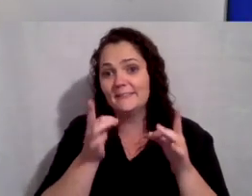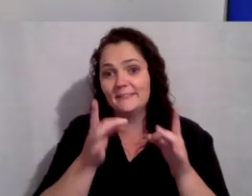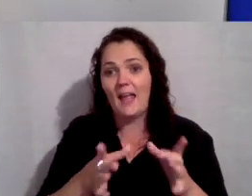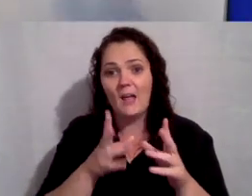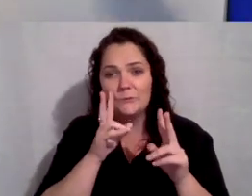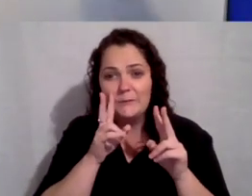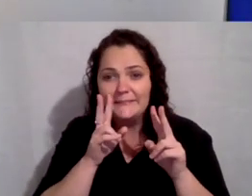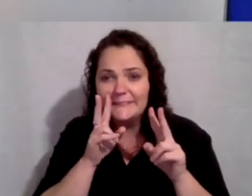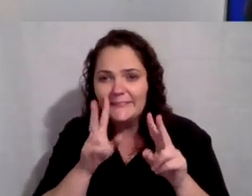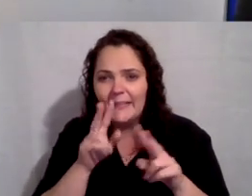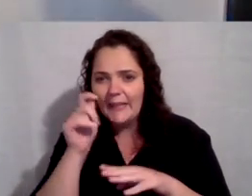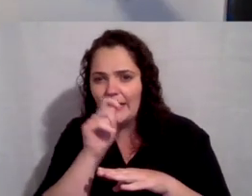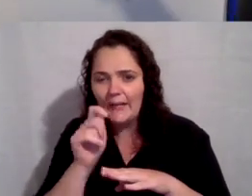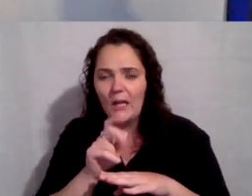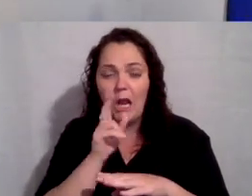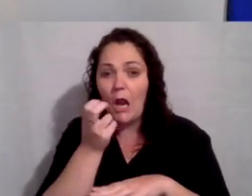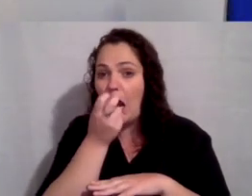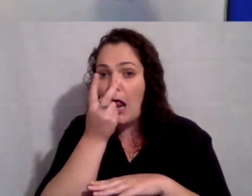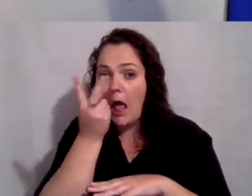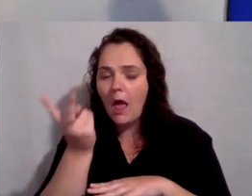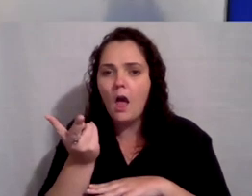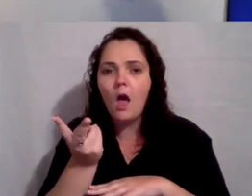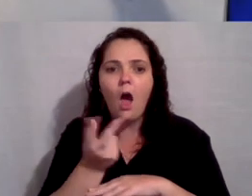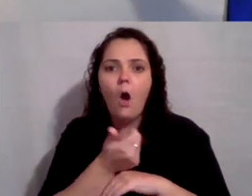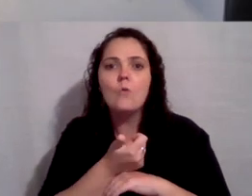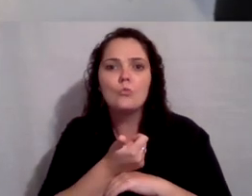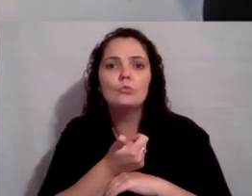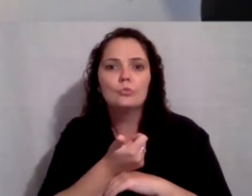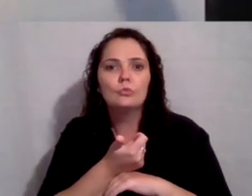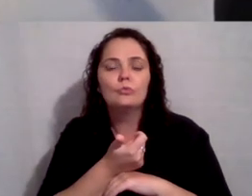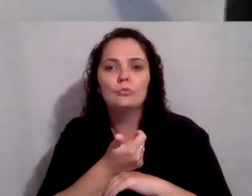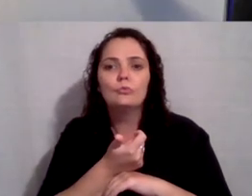and it should be quite pale and if it's pale alright you've got about a 30 to 40